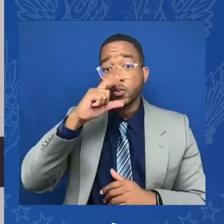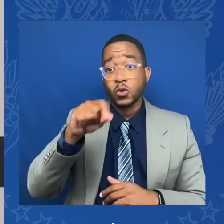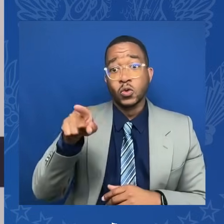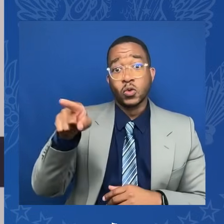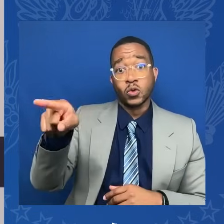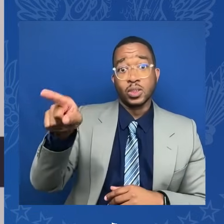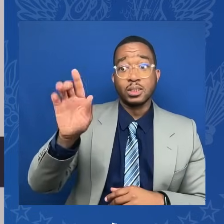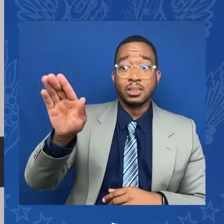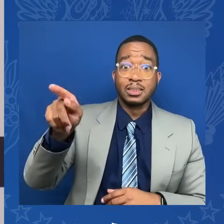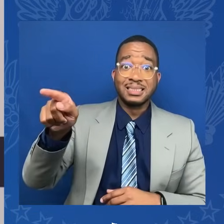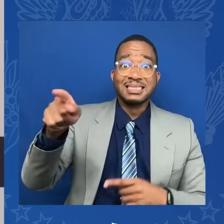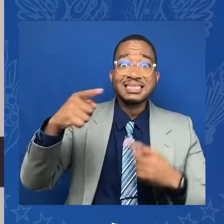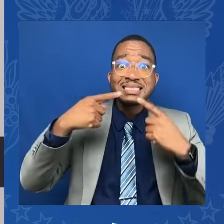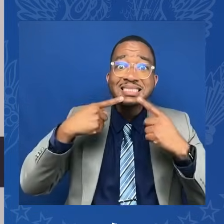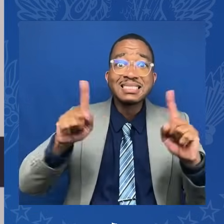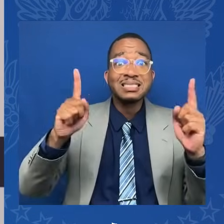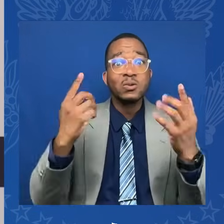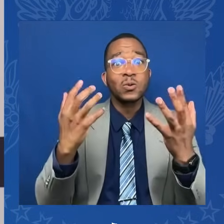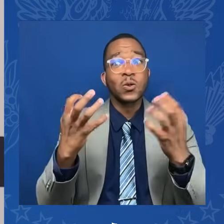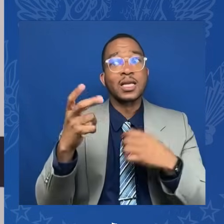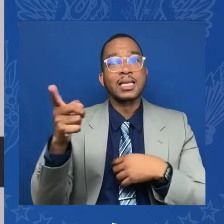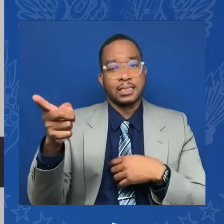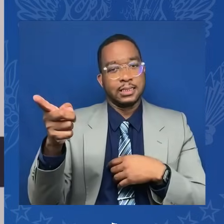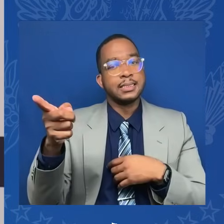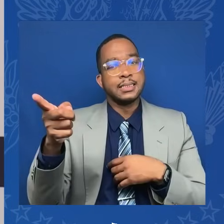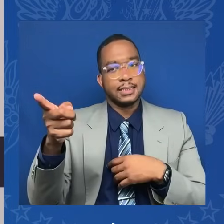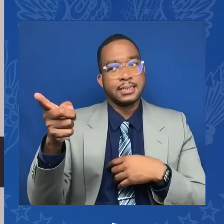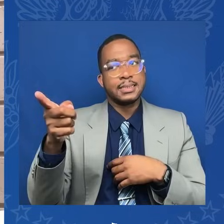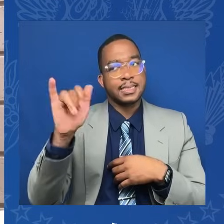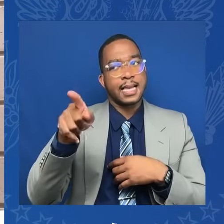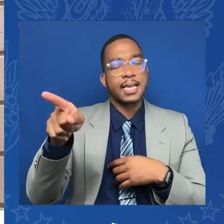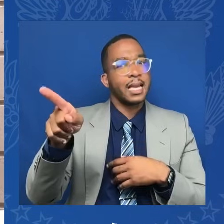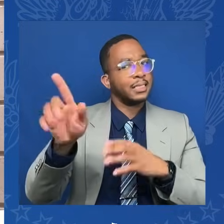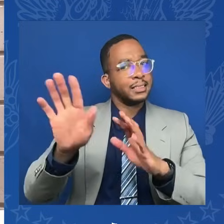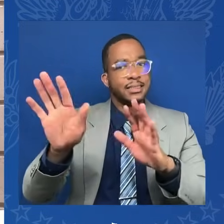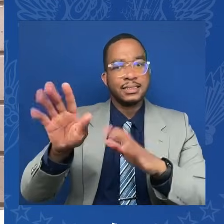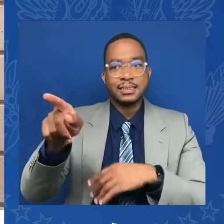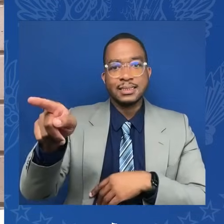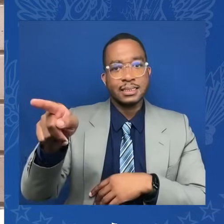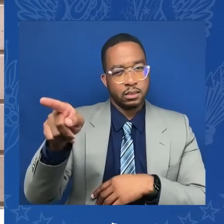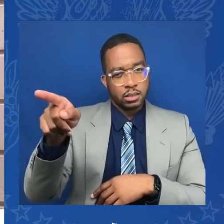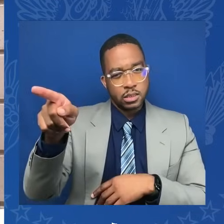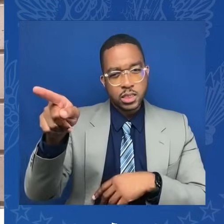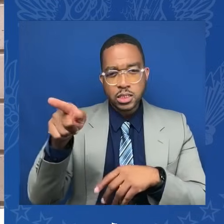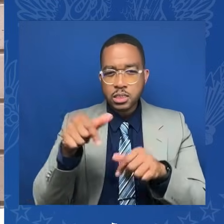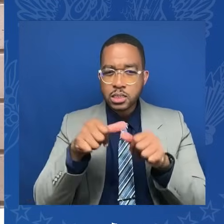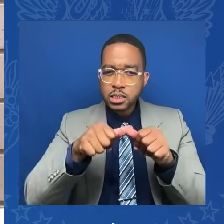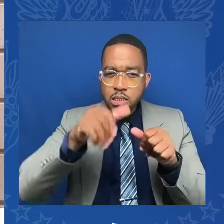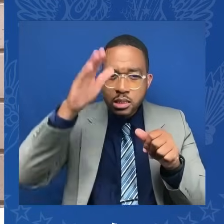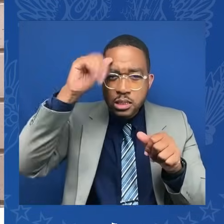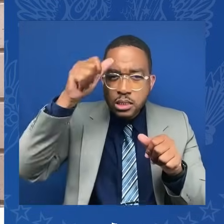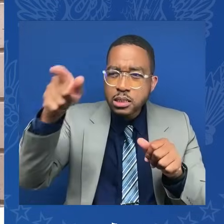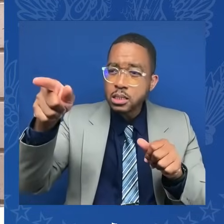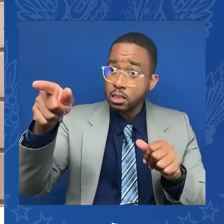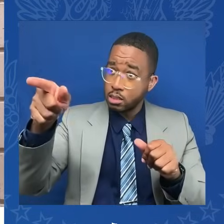we won't sto- -- you know -- you know, Putin not going to stop at Ukraine. It's not just Ukraine; it's about much more than Ukraine.